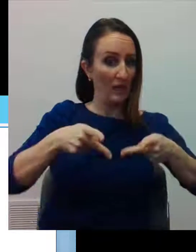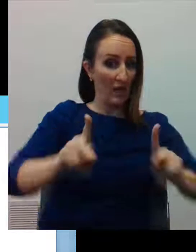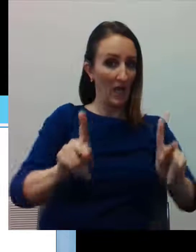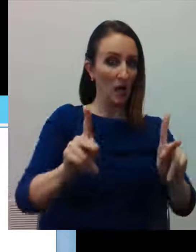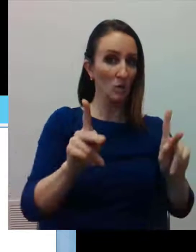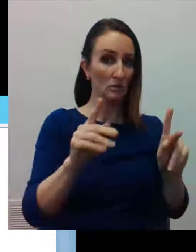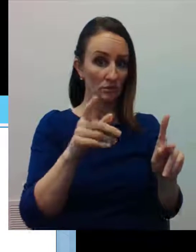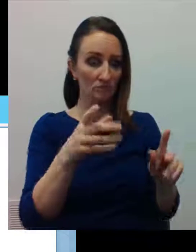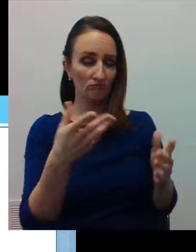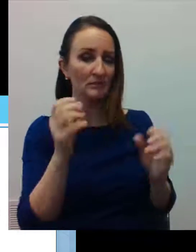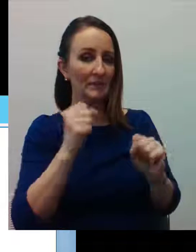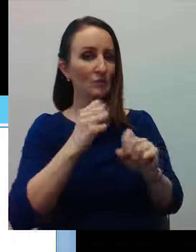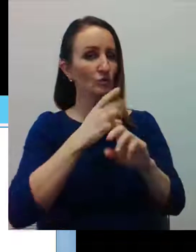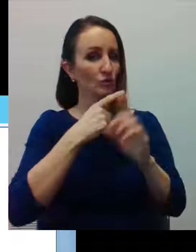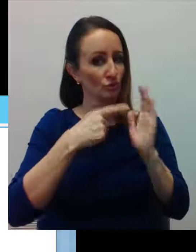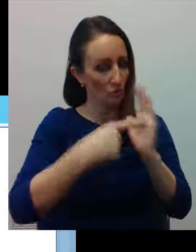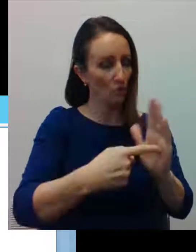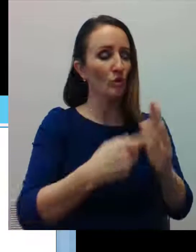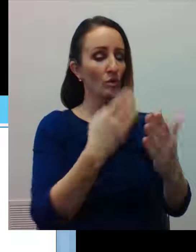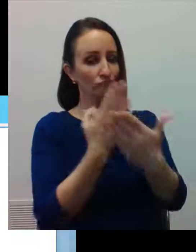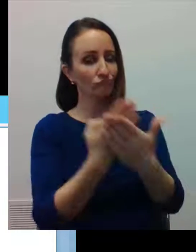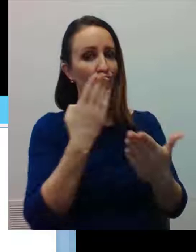There is no comprehensive of list and what is allowable purchase